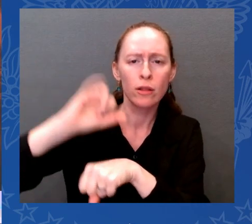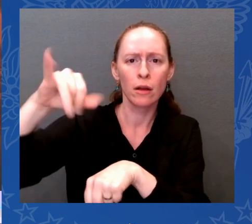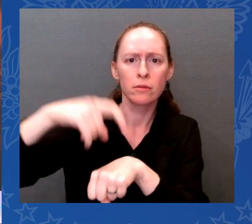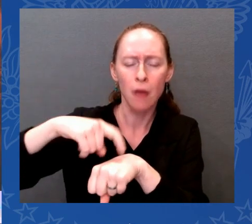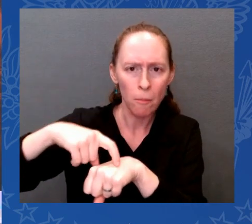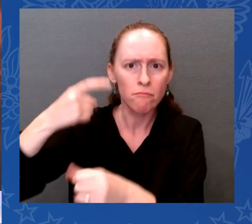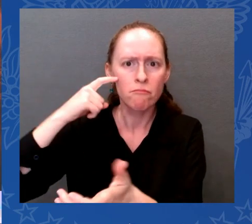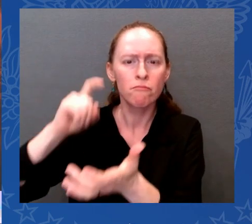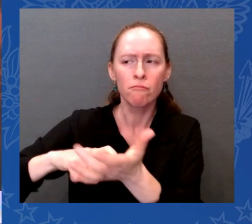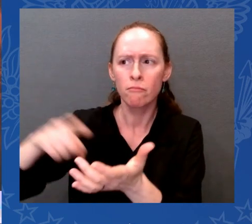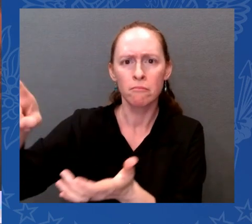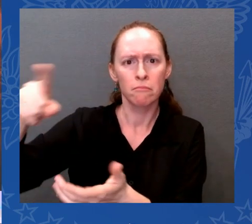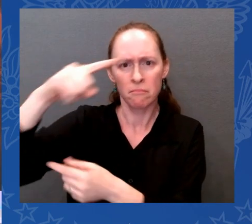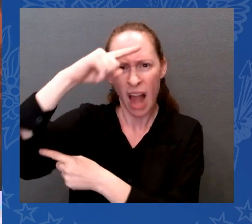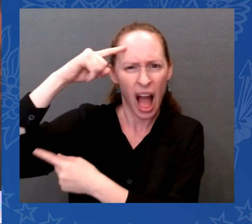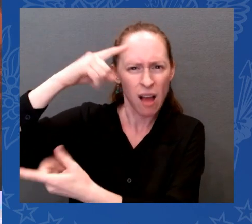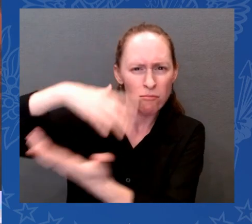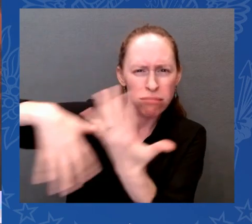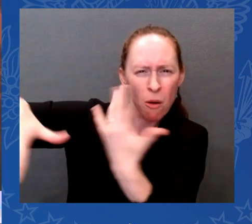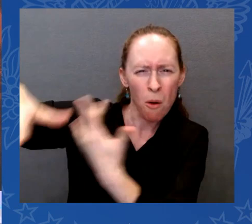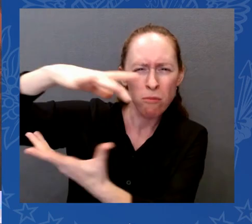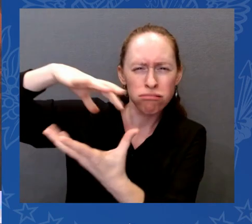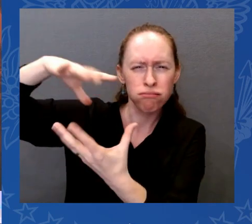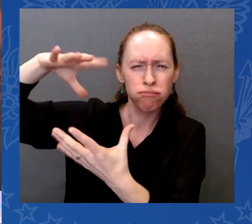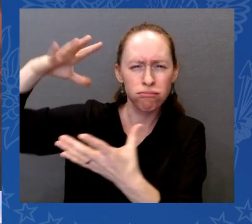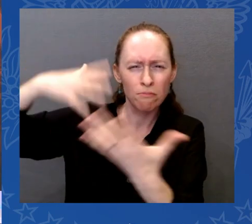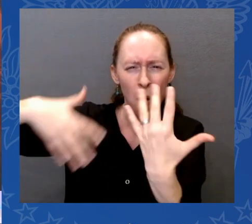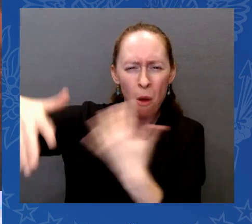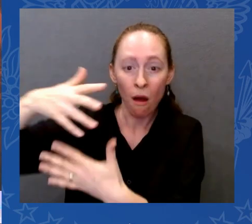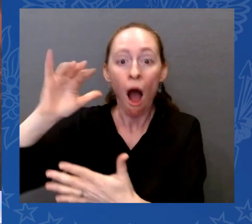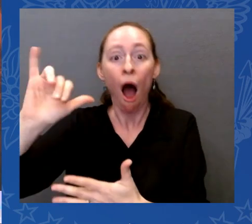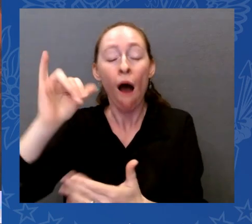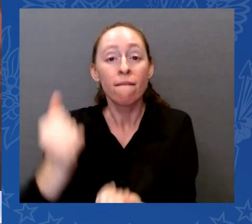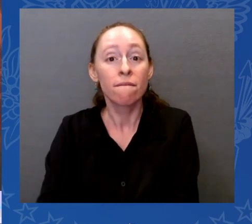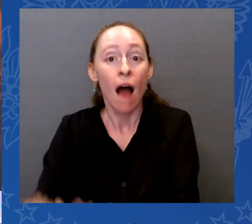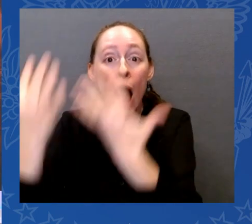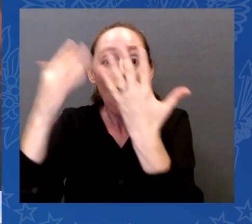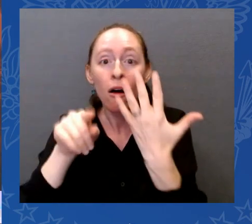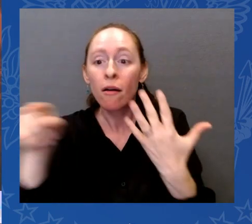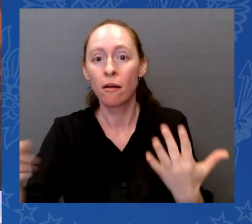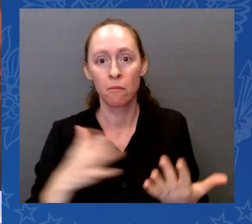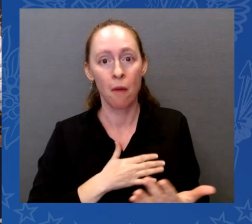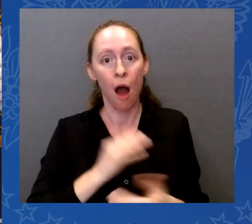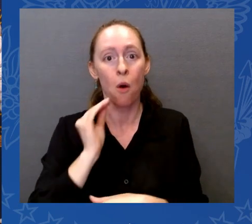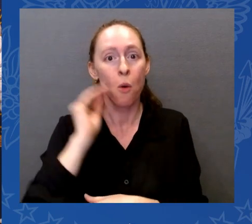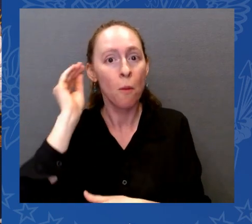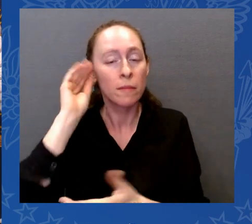And the kitchen floor -- we almost lost a couple firefighters, they tell me, because the kitchen floor was -- the --